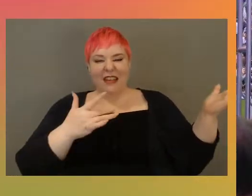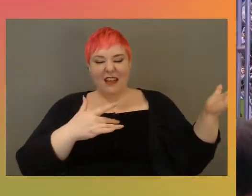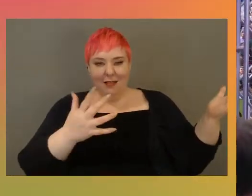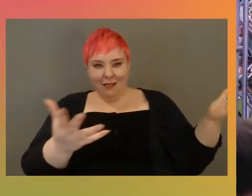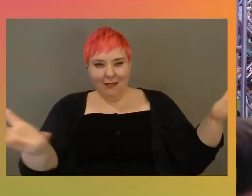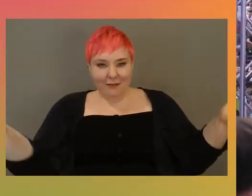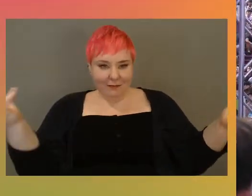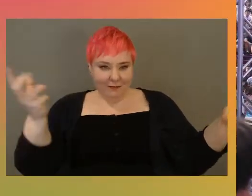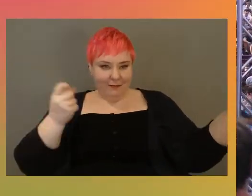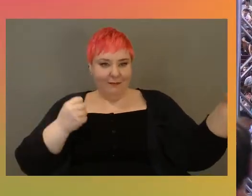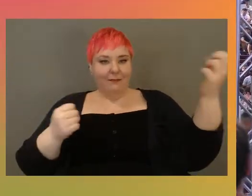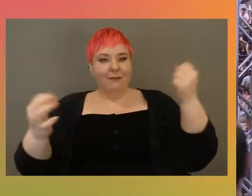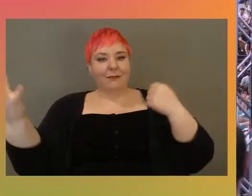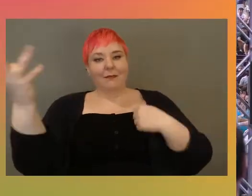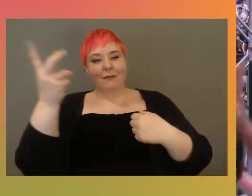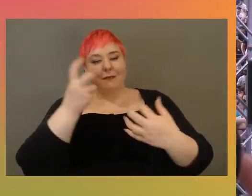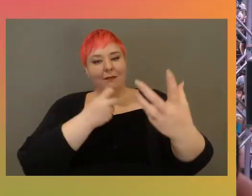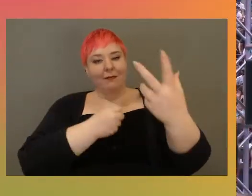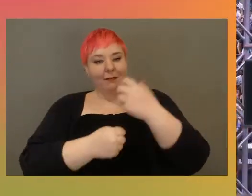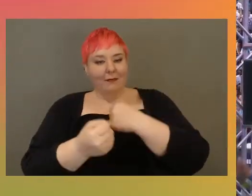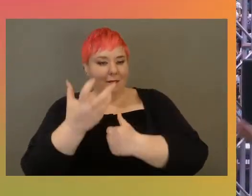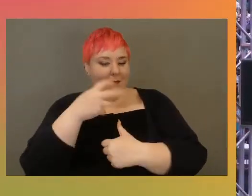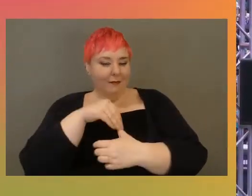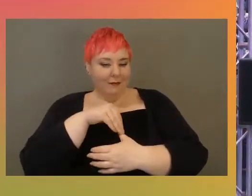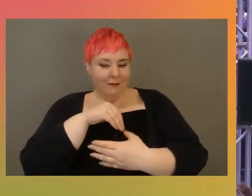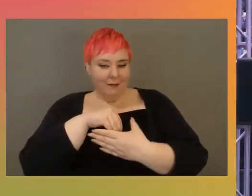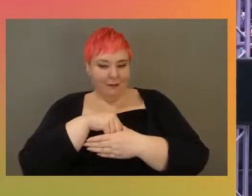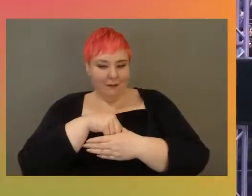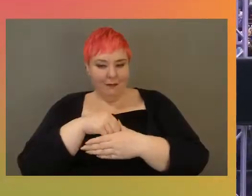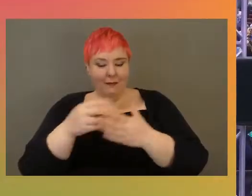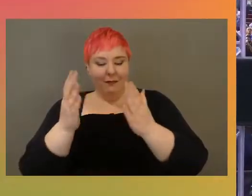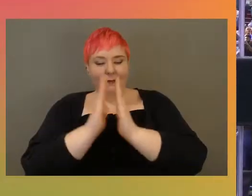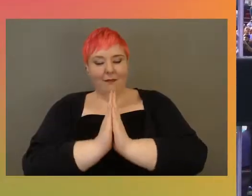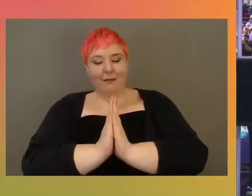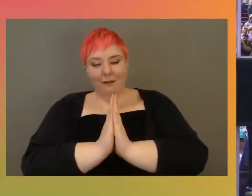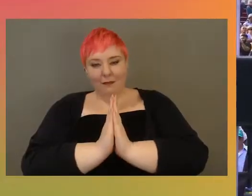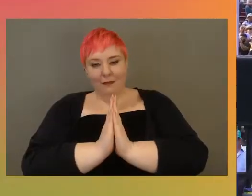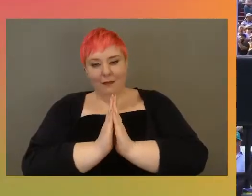INHALE, ARMS OUT TO THE SIDE.